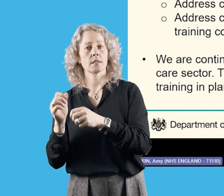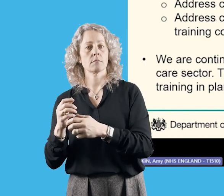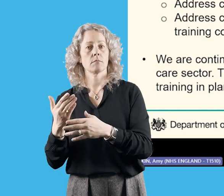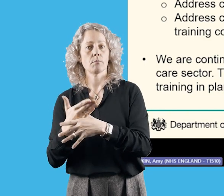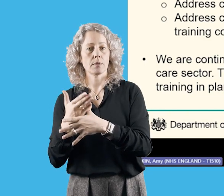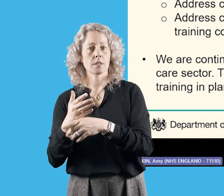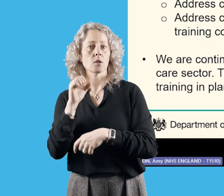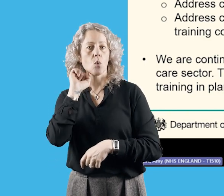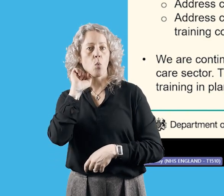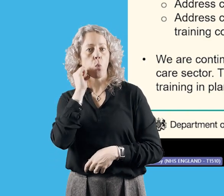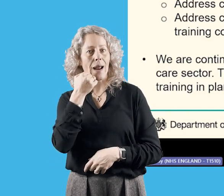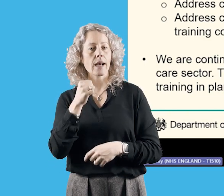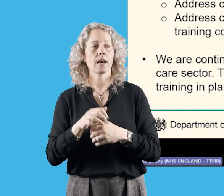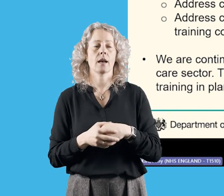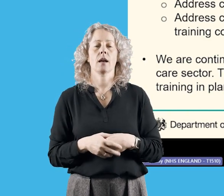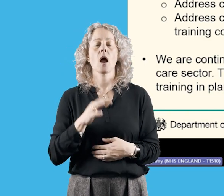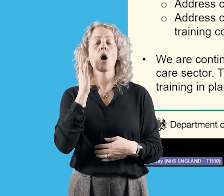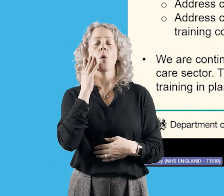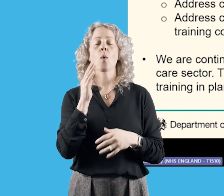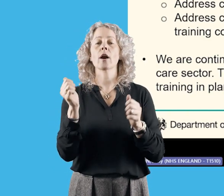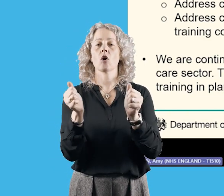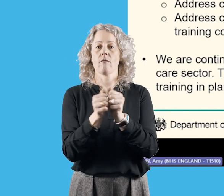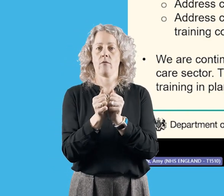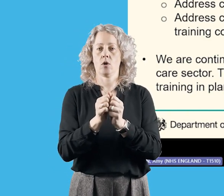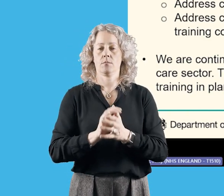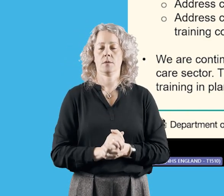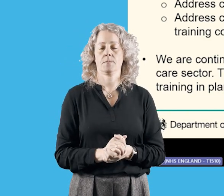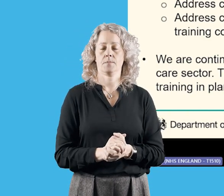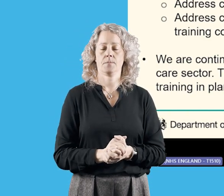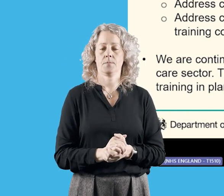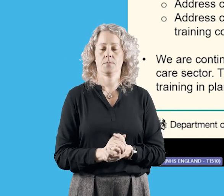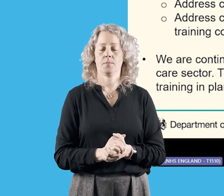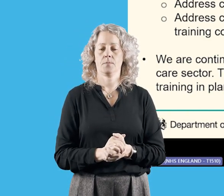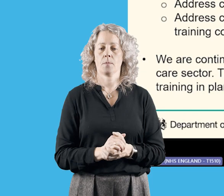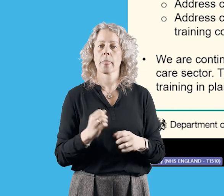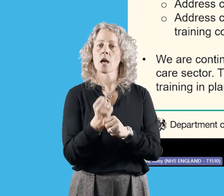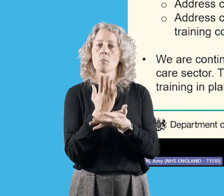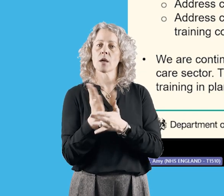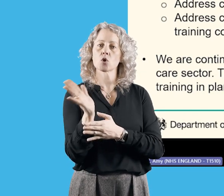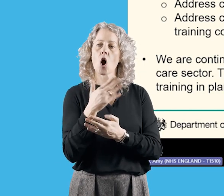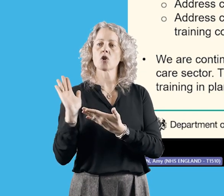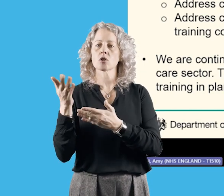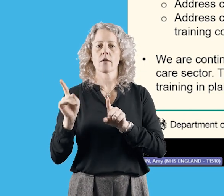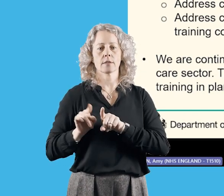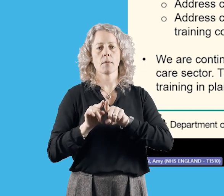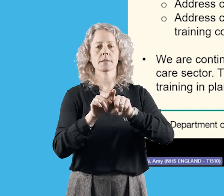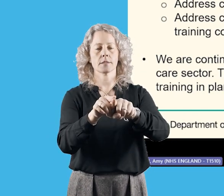these processes are joined up and aligned. It's also expected that they will of course be working with people in the